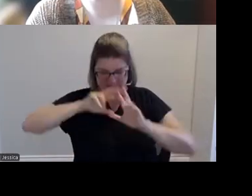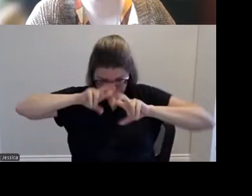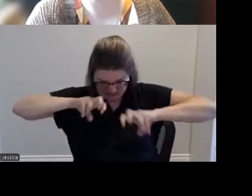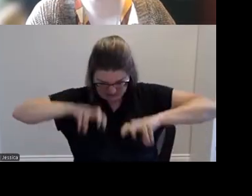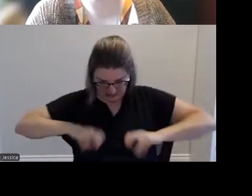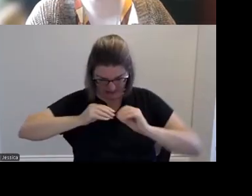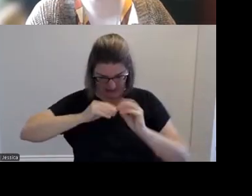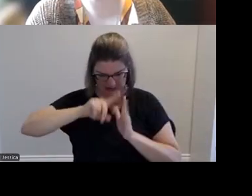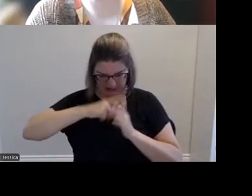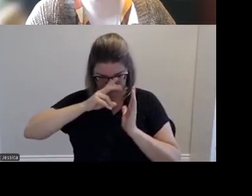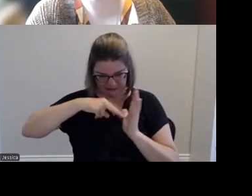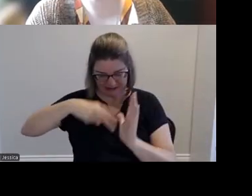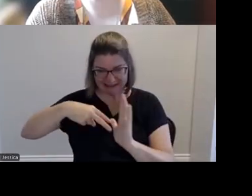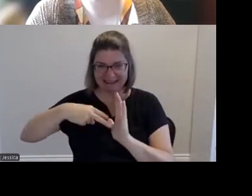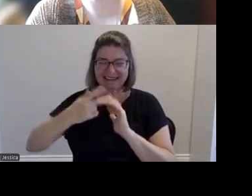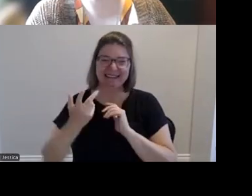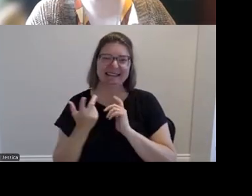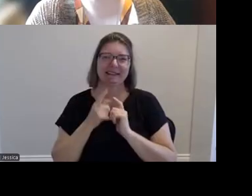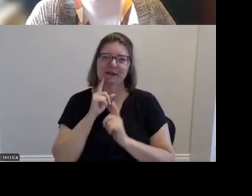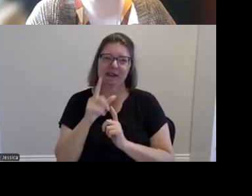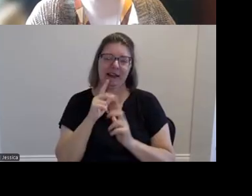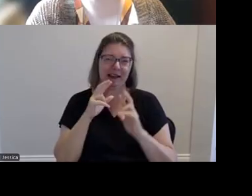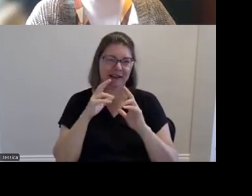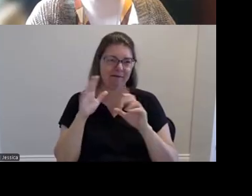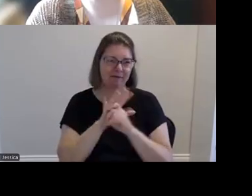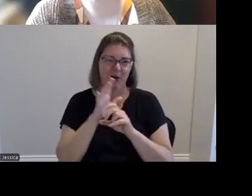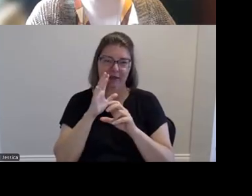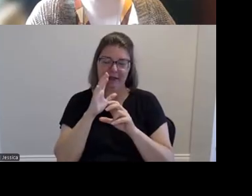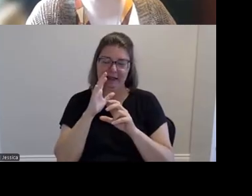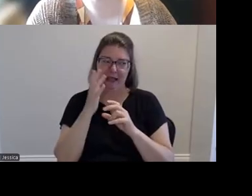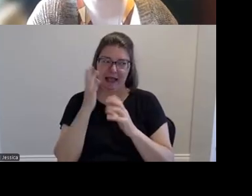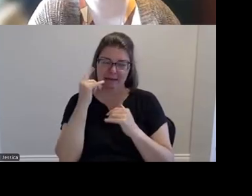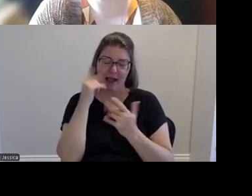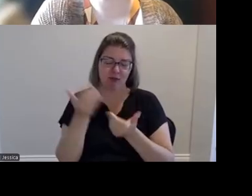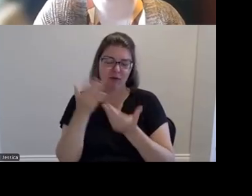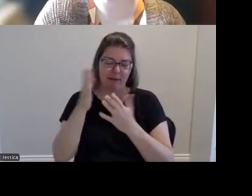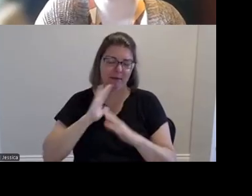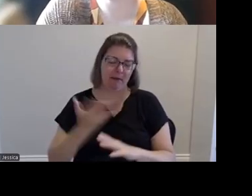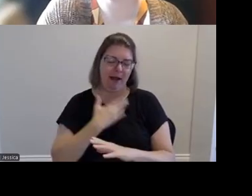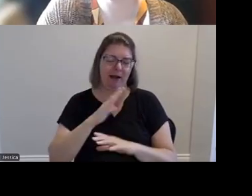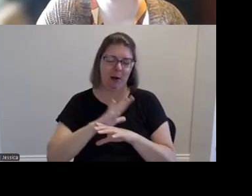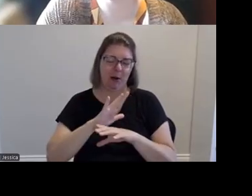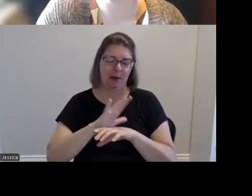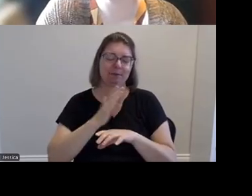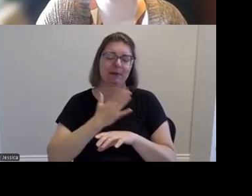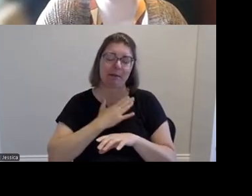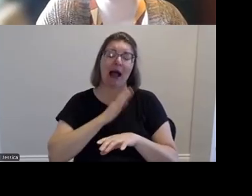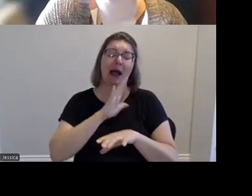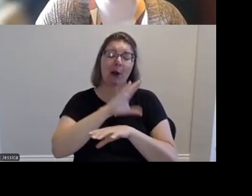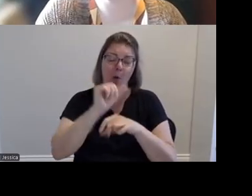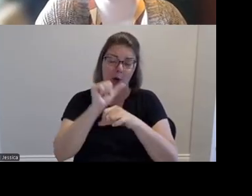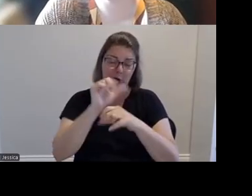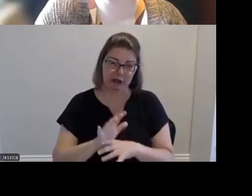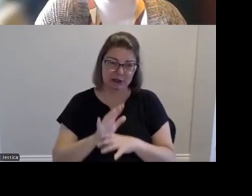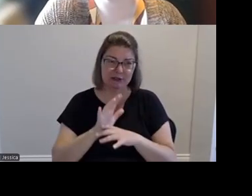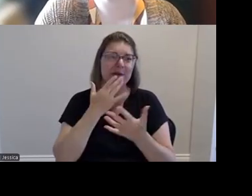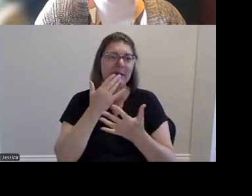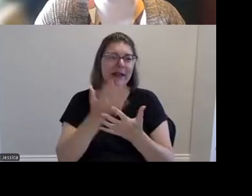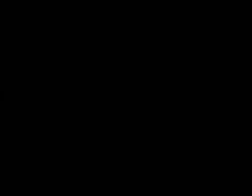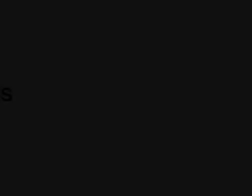and I fully anticipate recommending it to all of my colleagues, um. So thank you so very, very much. Uh...